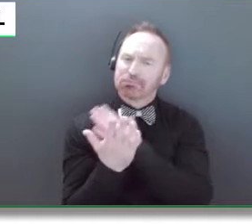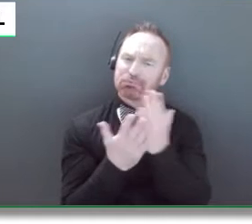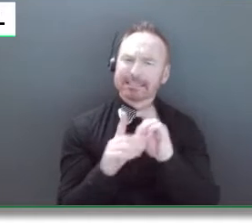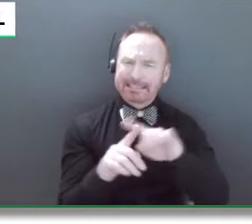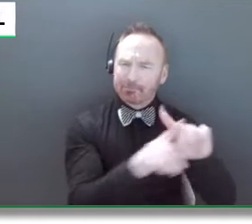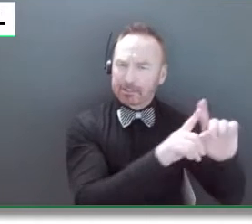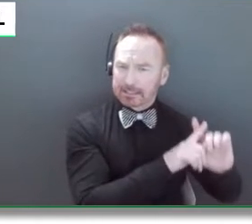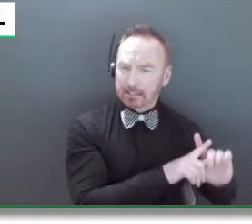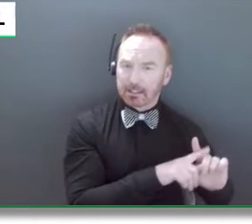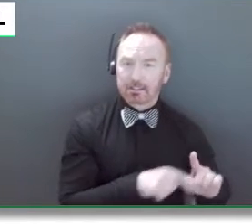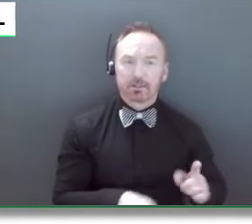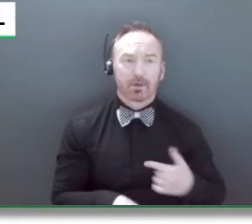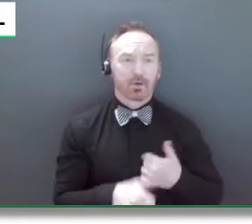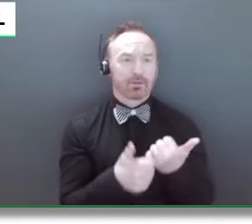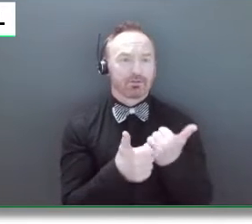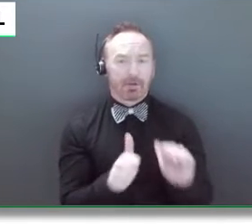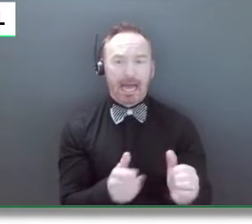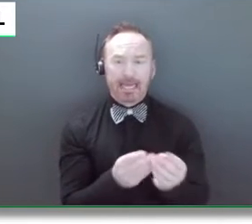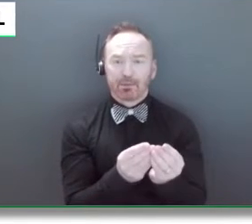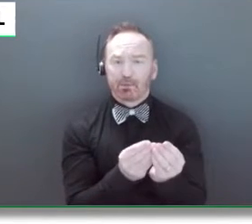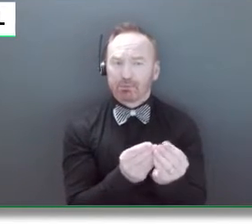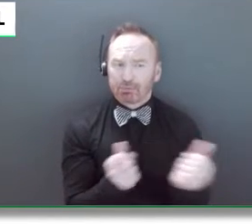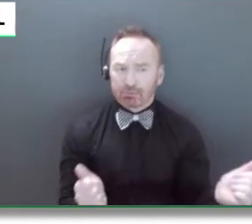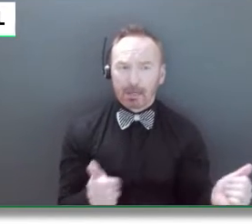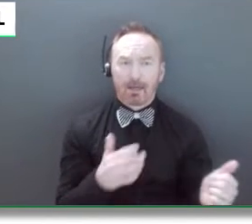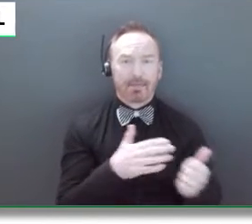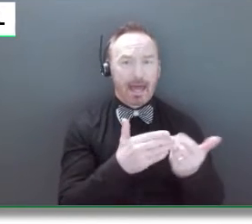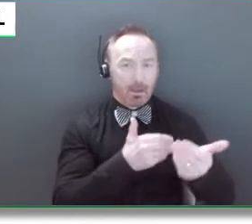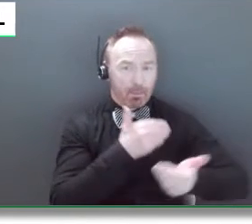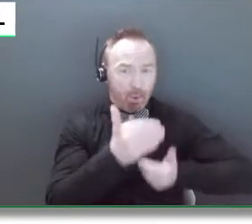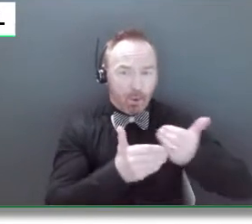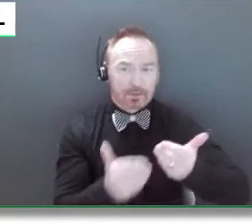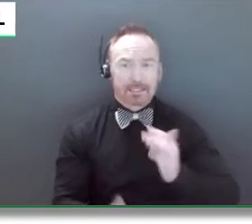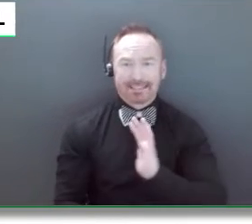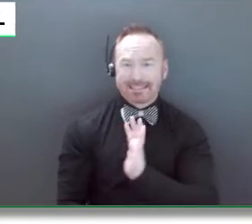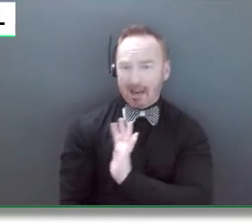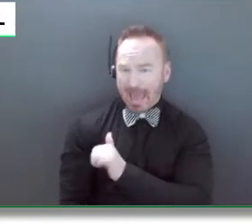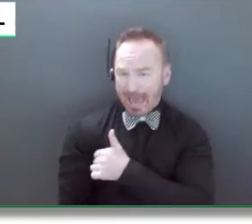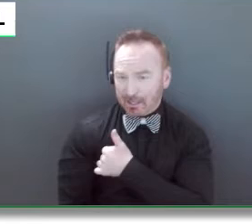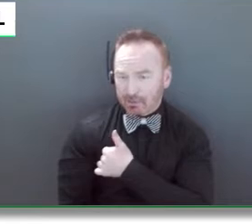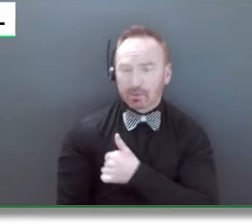practices around those attitudes, those approaches, and those adaptations.